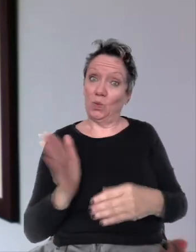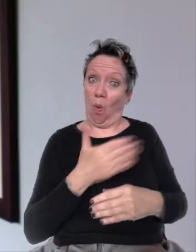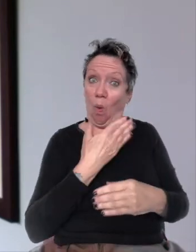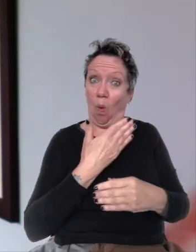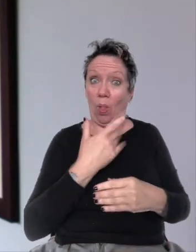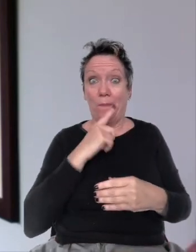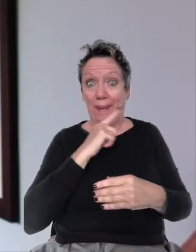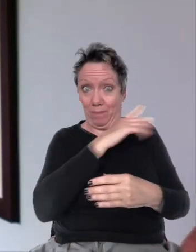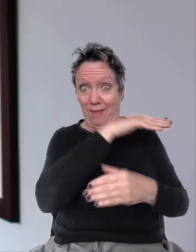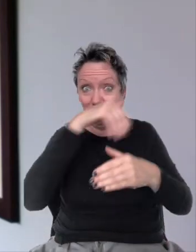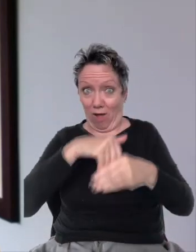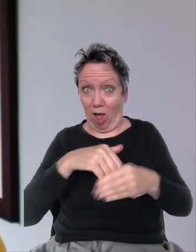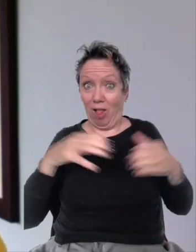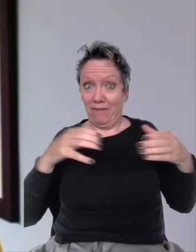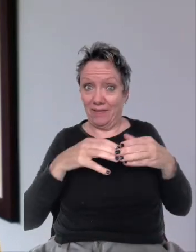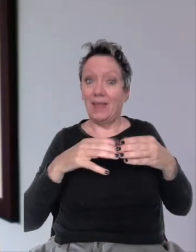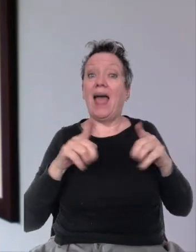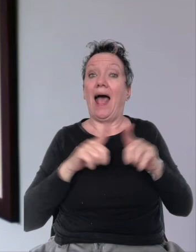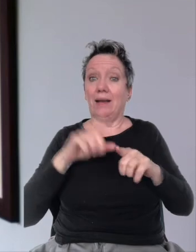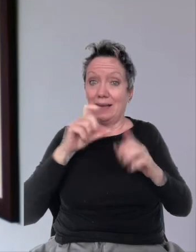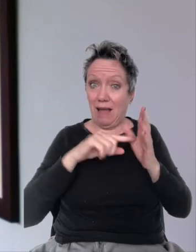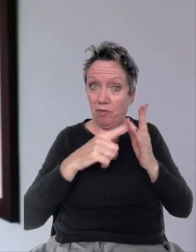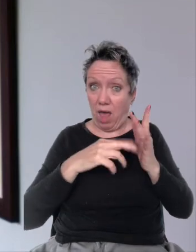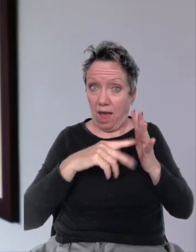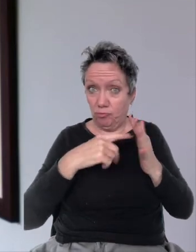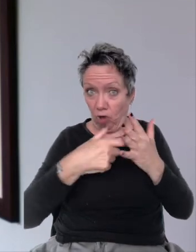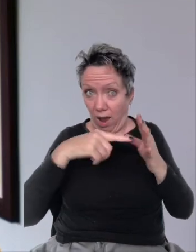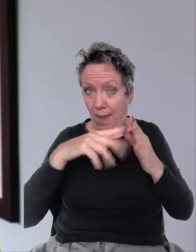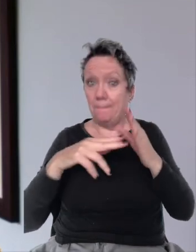Phil and Amy, and also to Caroline, Ryan, who is BSL interpreting.